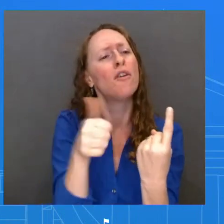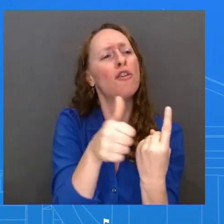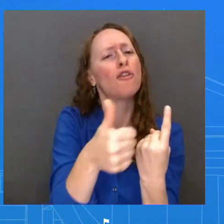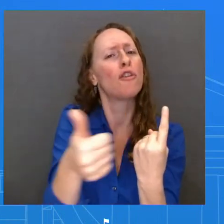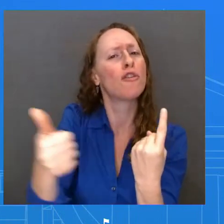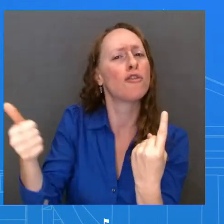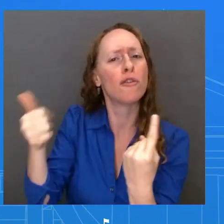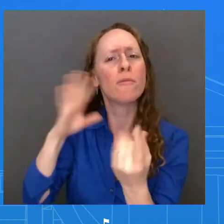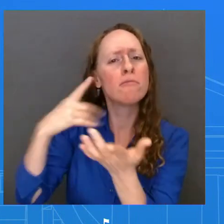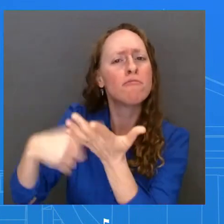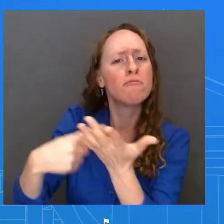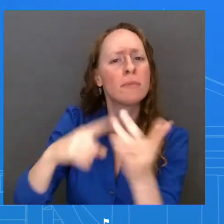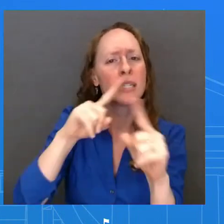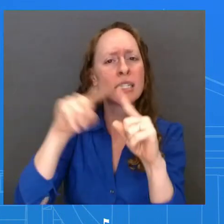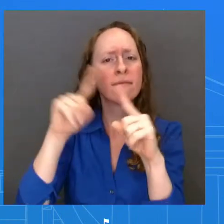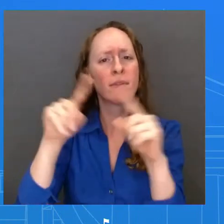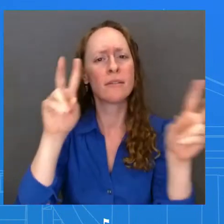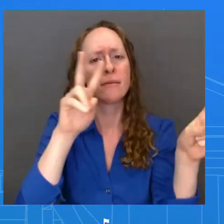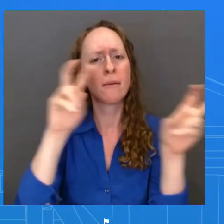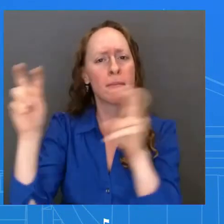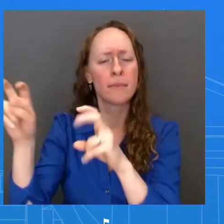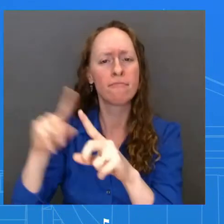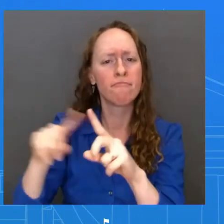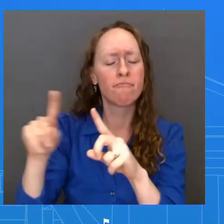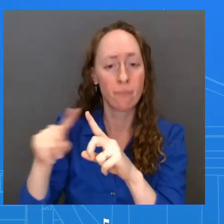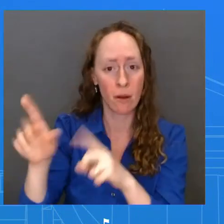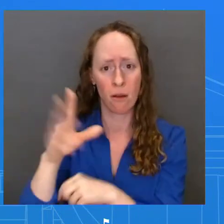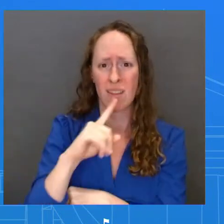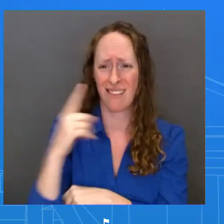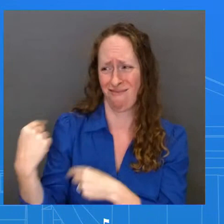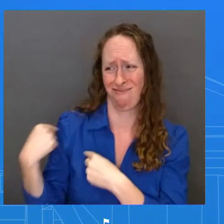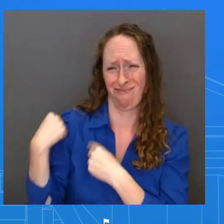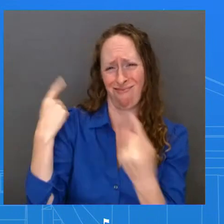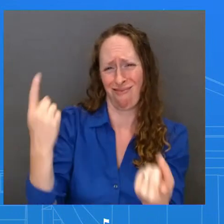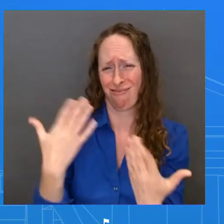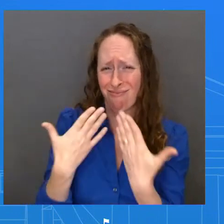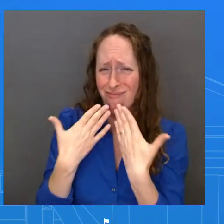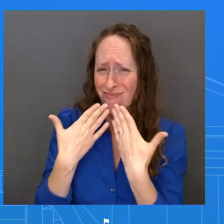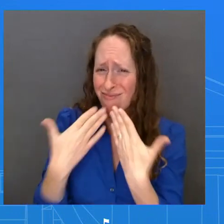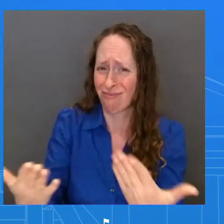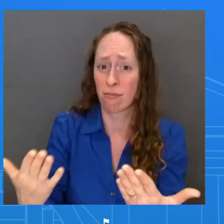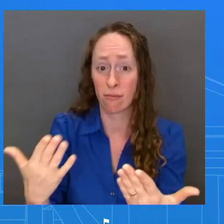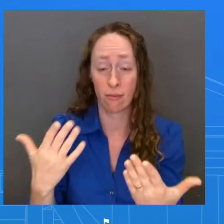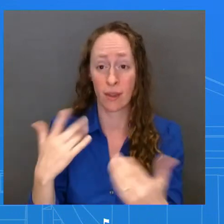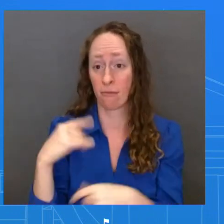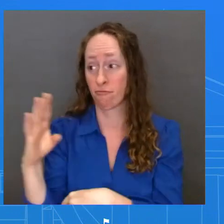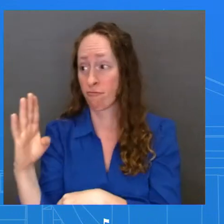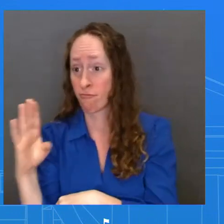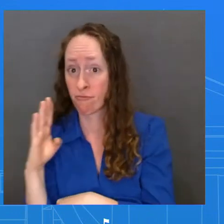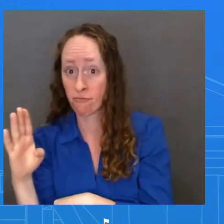with both Japan and the ROK. We would like to see them continue to strengthen their cooperation and for this three-way cooperation